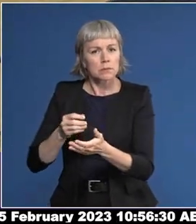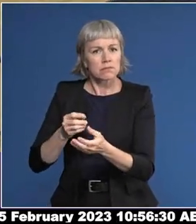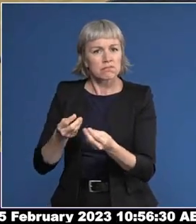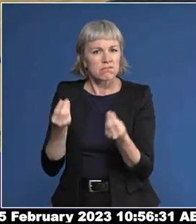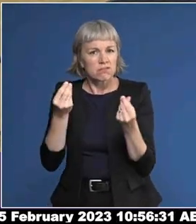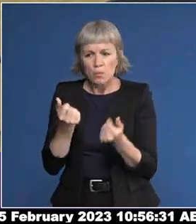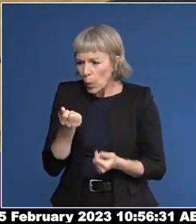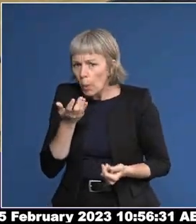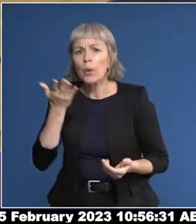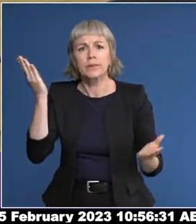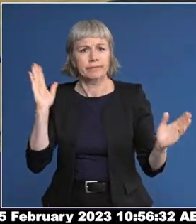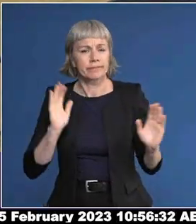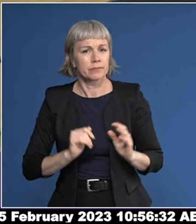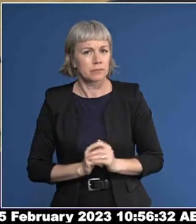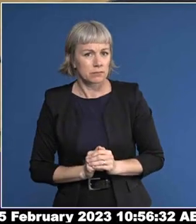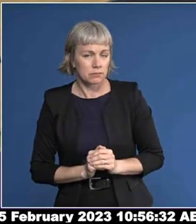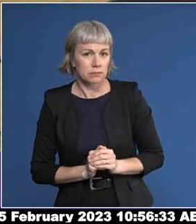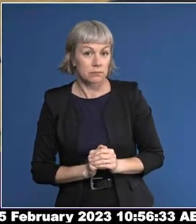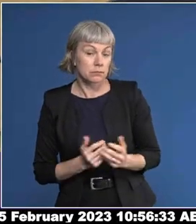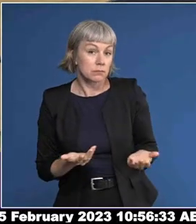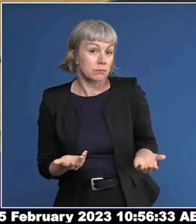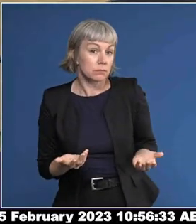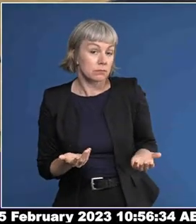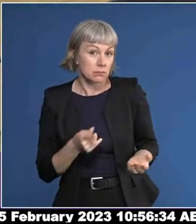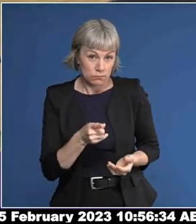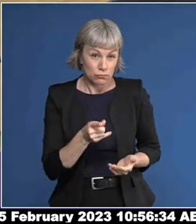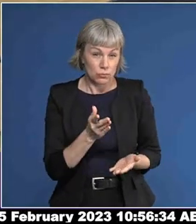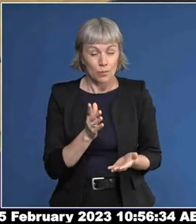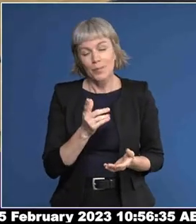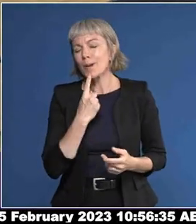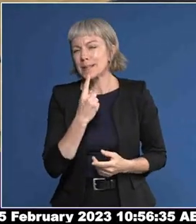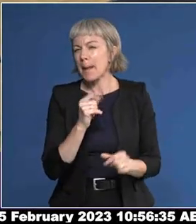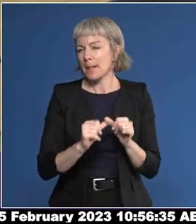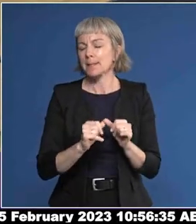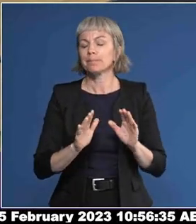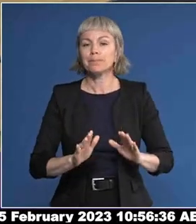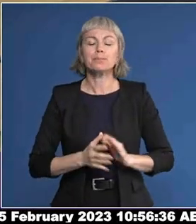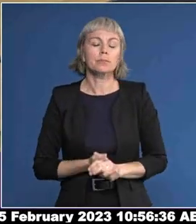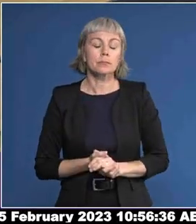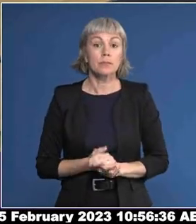So I put that inelegantly. Is it the case the higher the levels of casuals, the more training that has to be